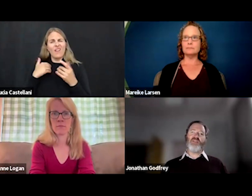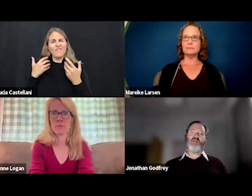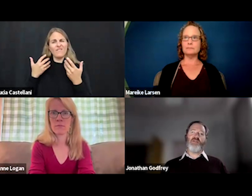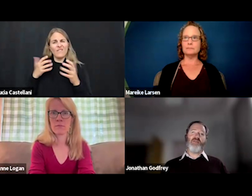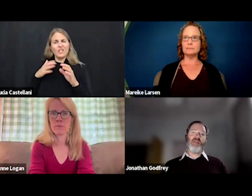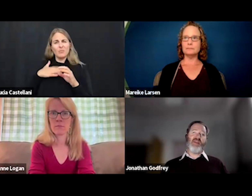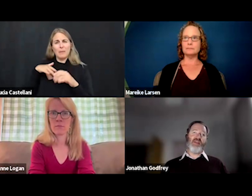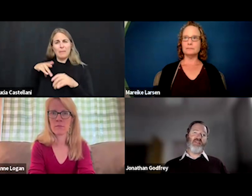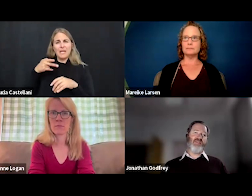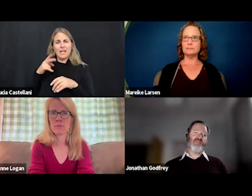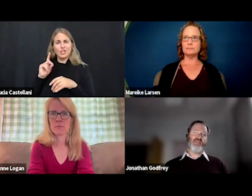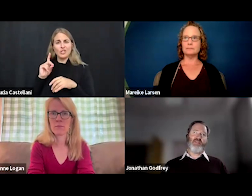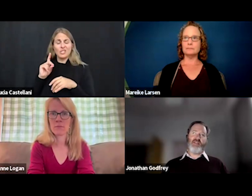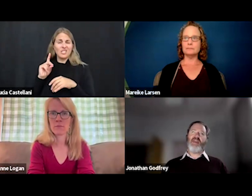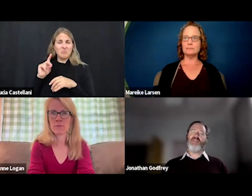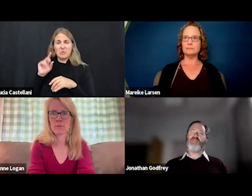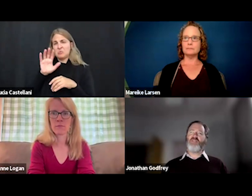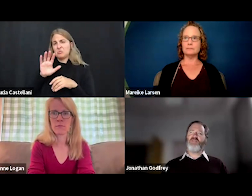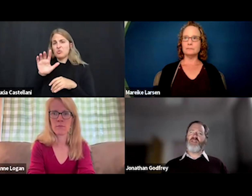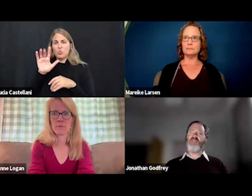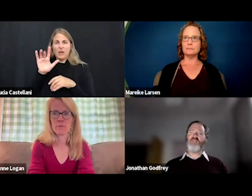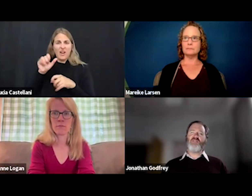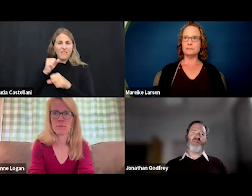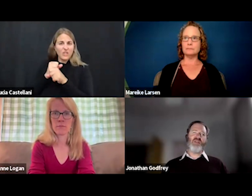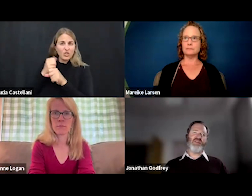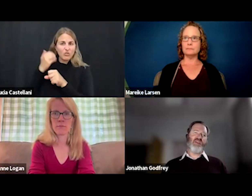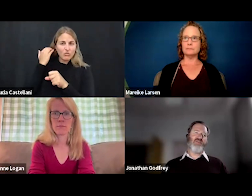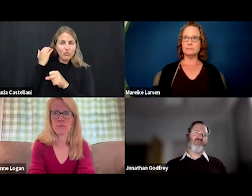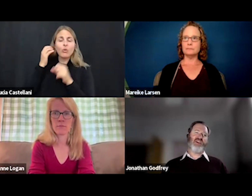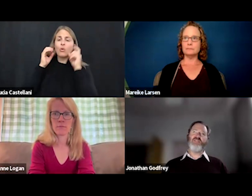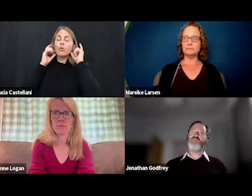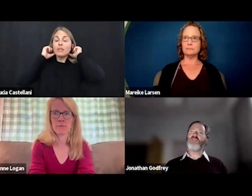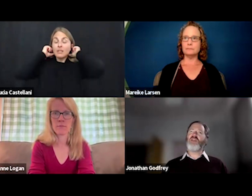ago, and access and accessibility has changed